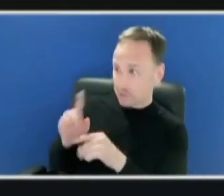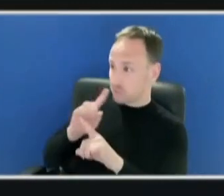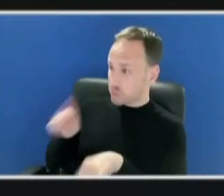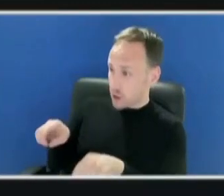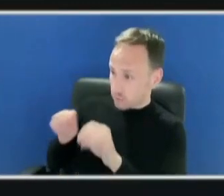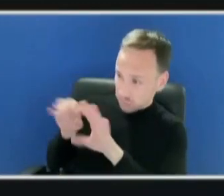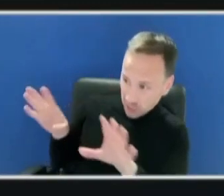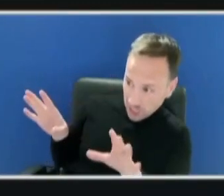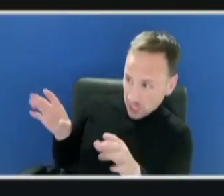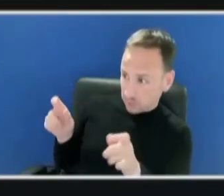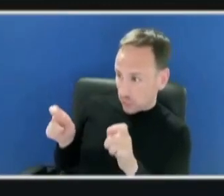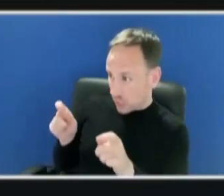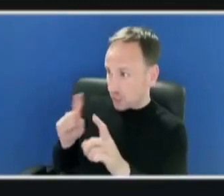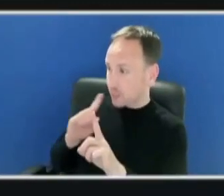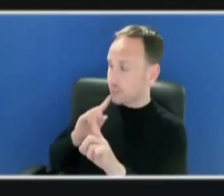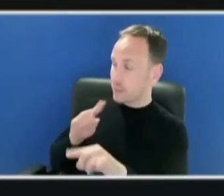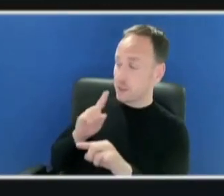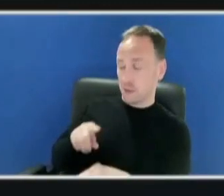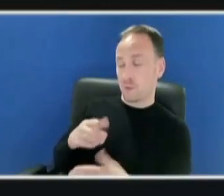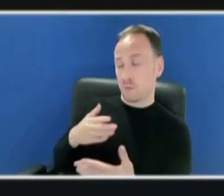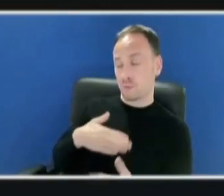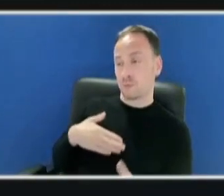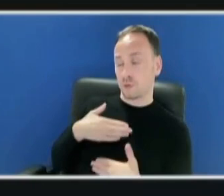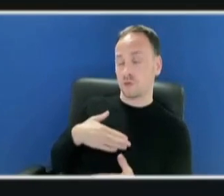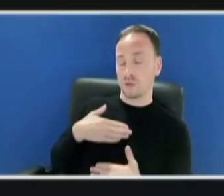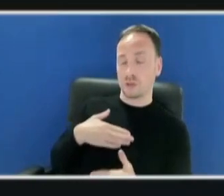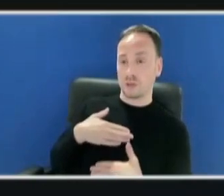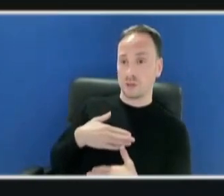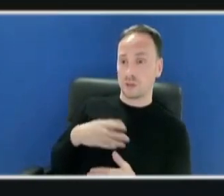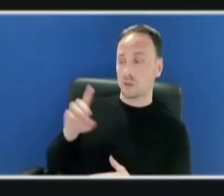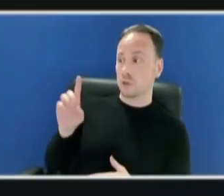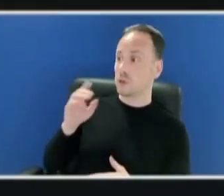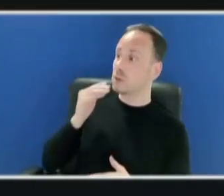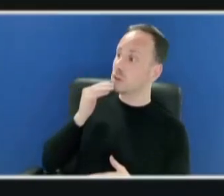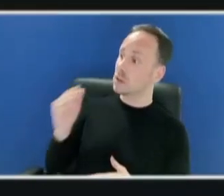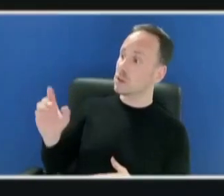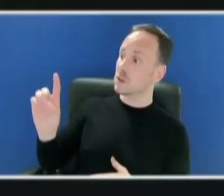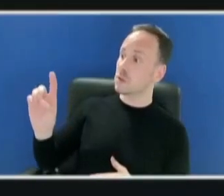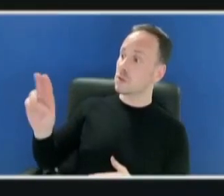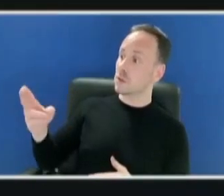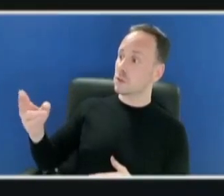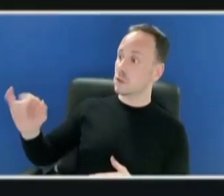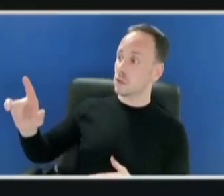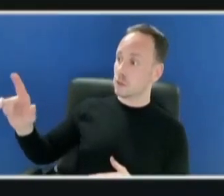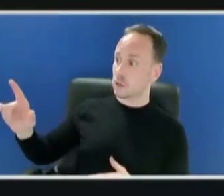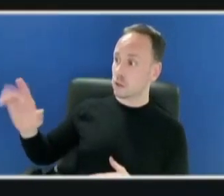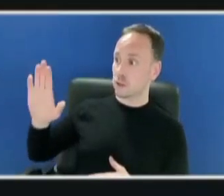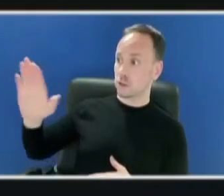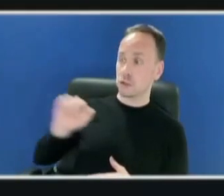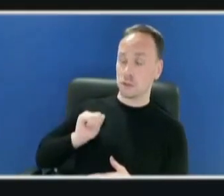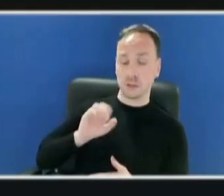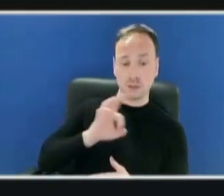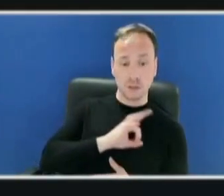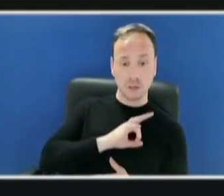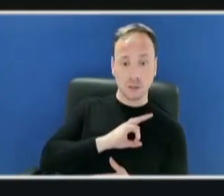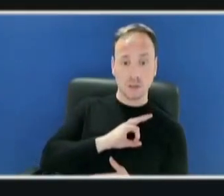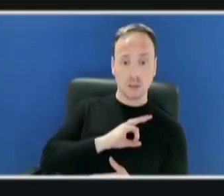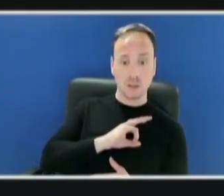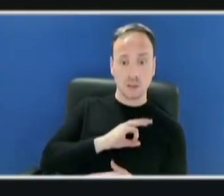And so I wanna thank uh Doctor Hill and her staff, uh, kind of, you know, for she's not here tonight and also,